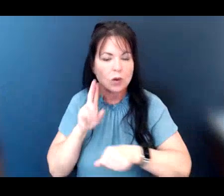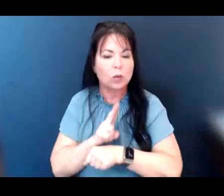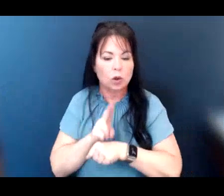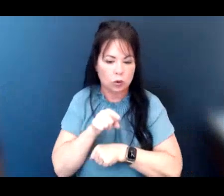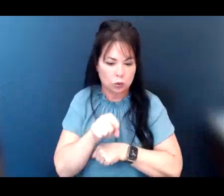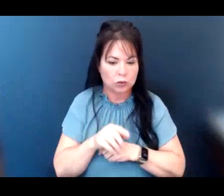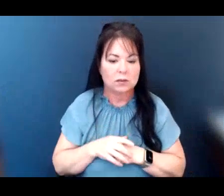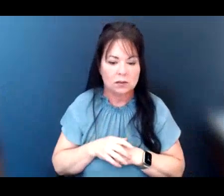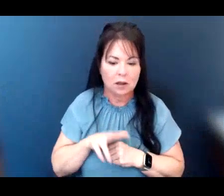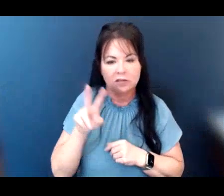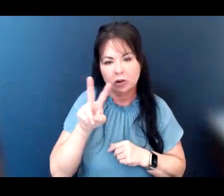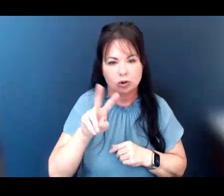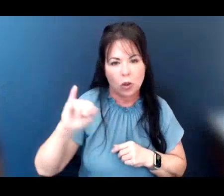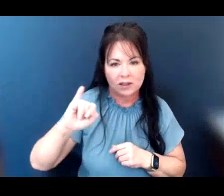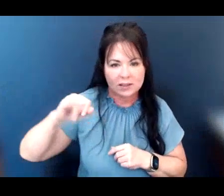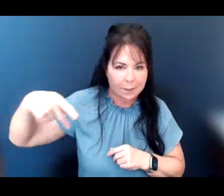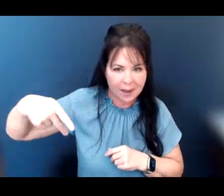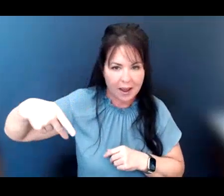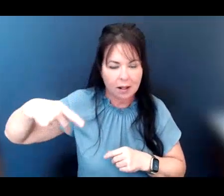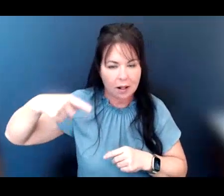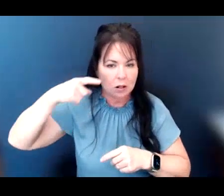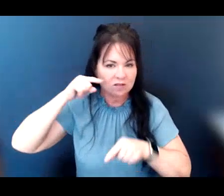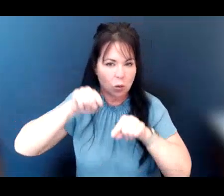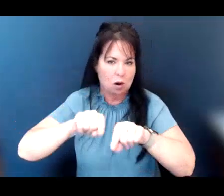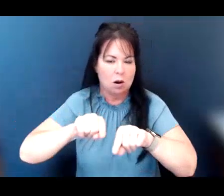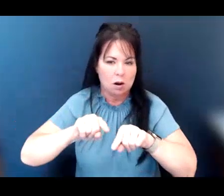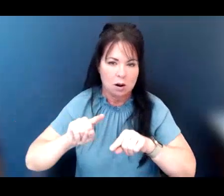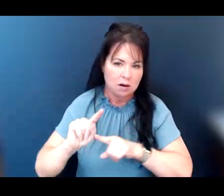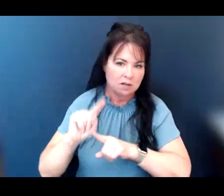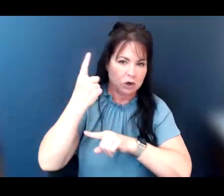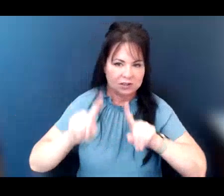this first-click test that I talked about earlier for redesigning the Hub web page.